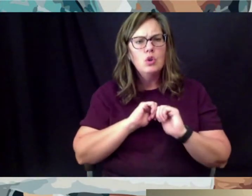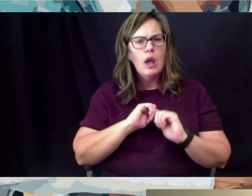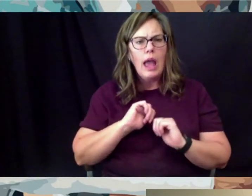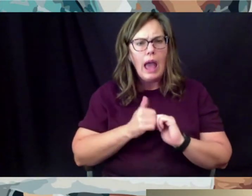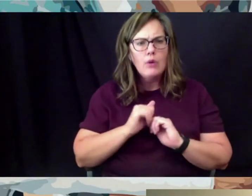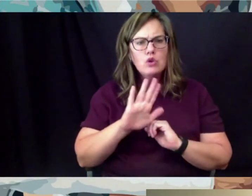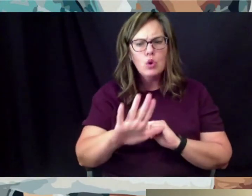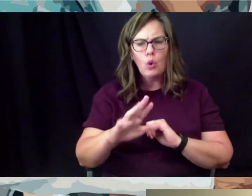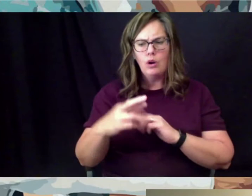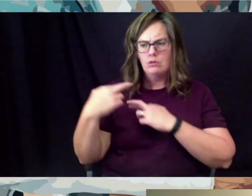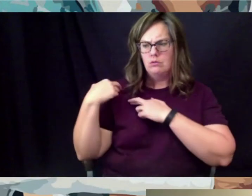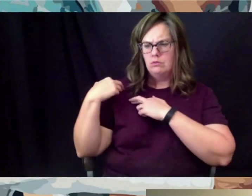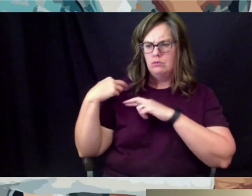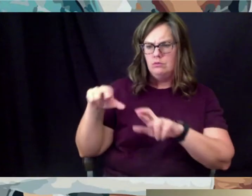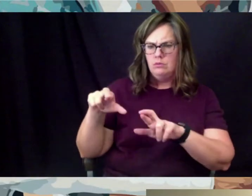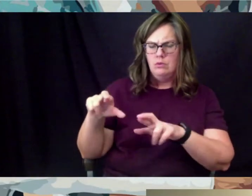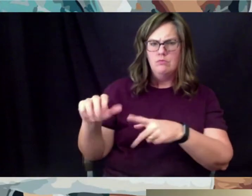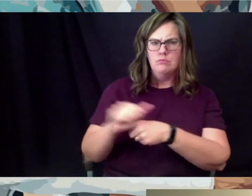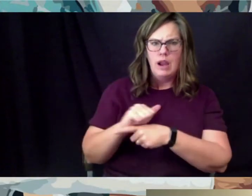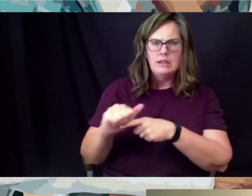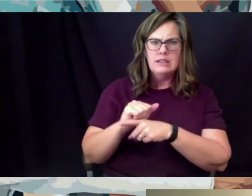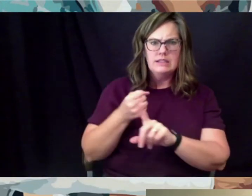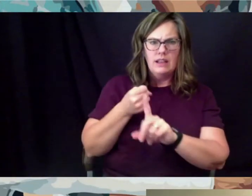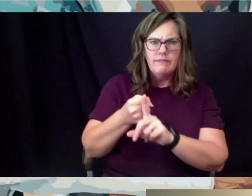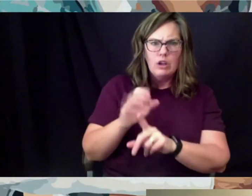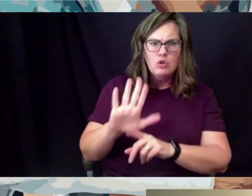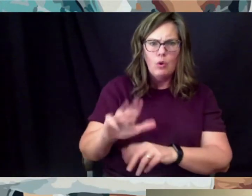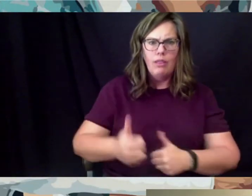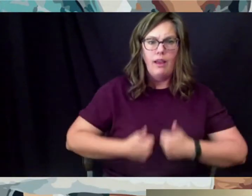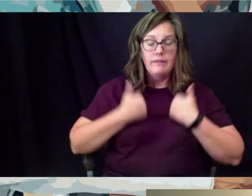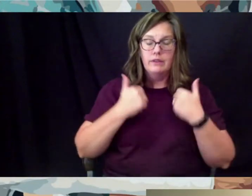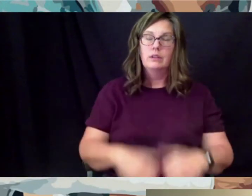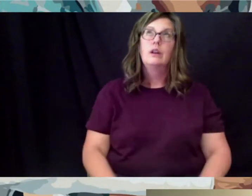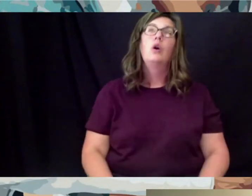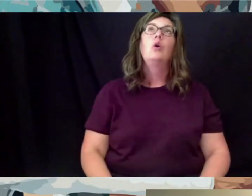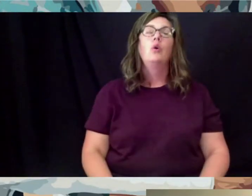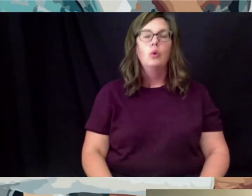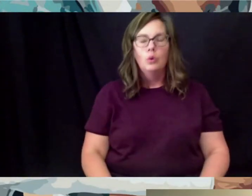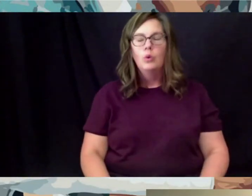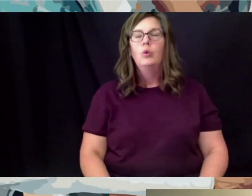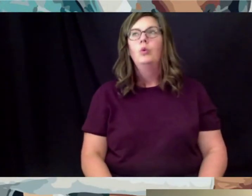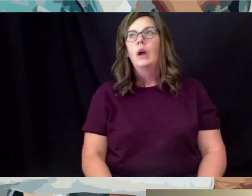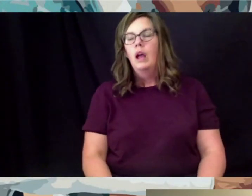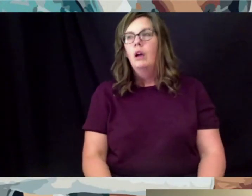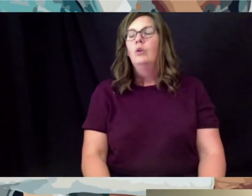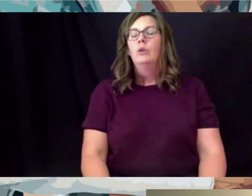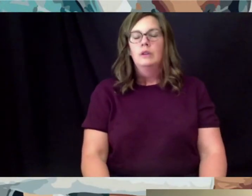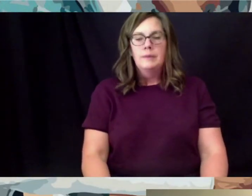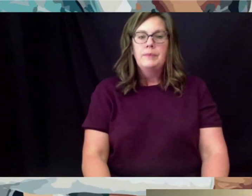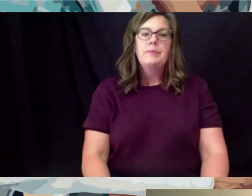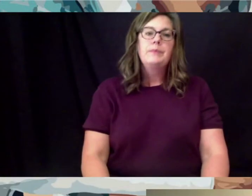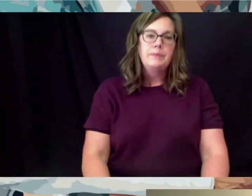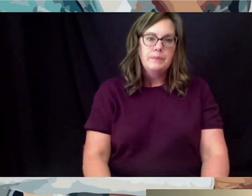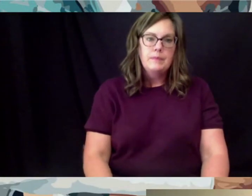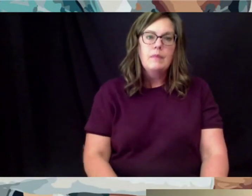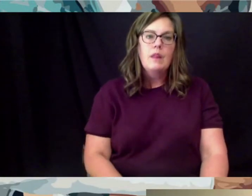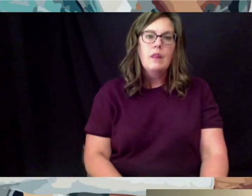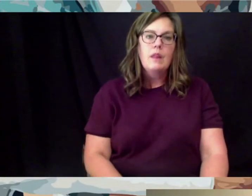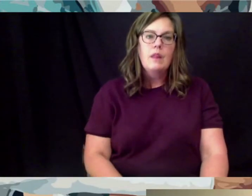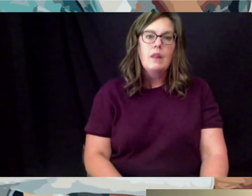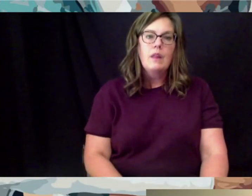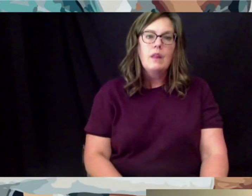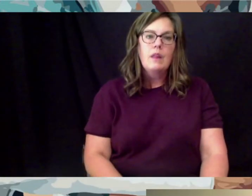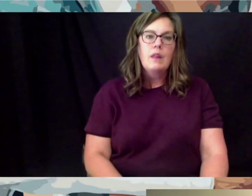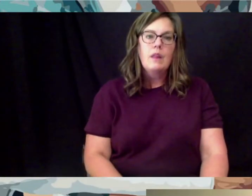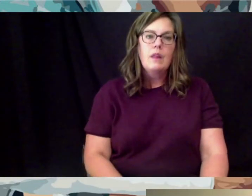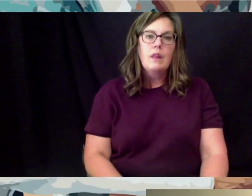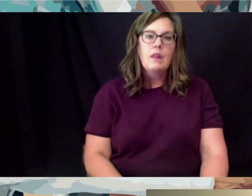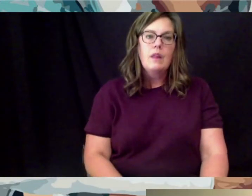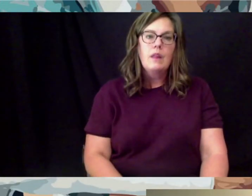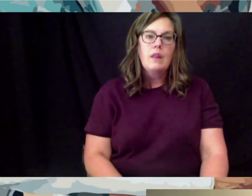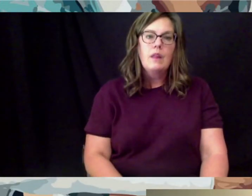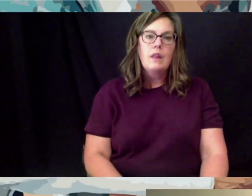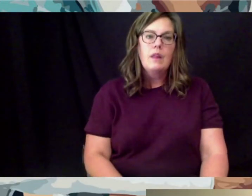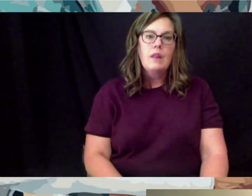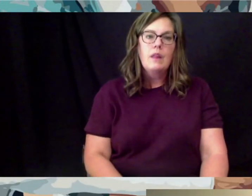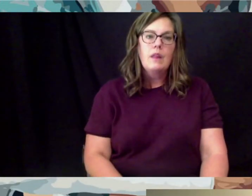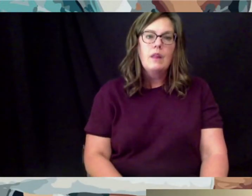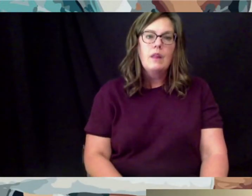oh absolutely um so i would look at my spiritual practice and you know thinking about being in the